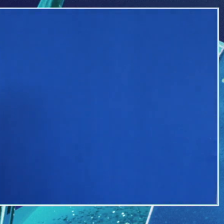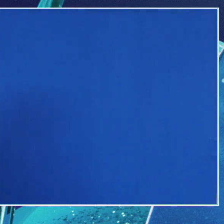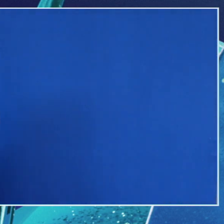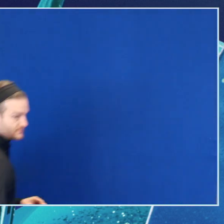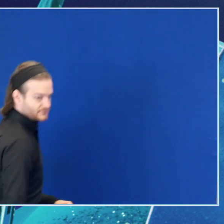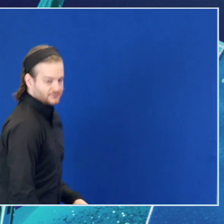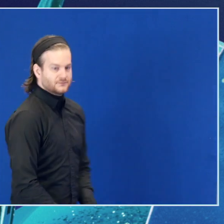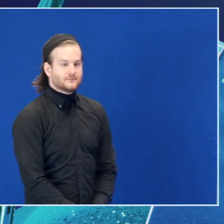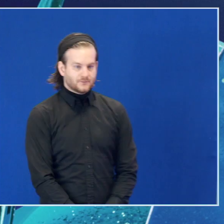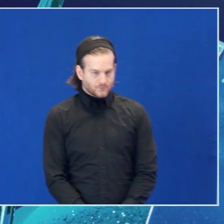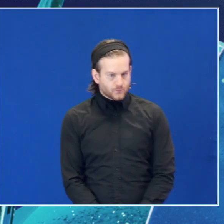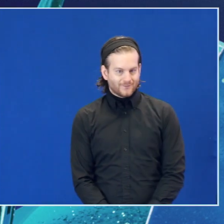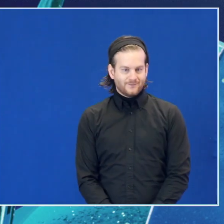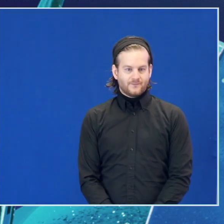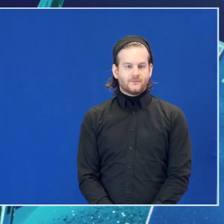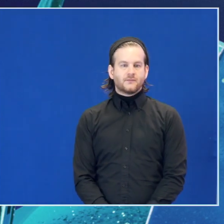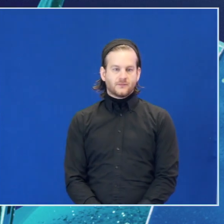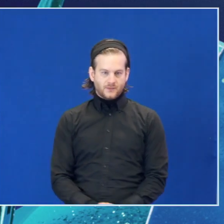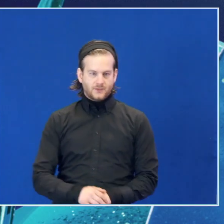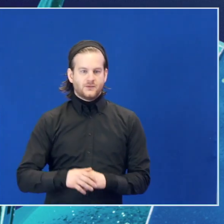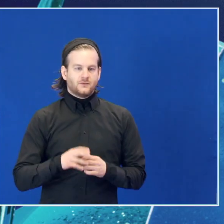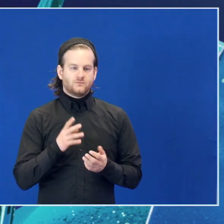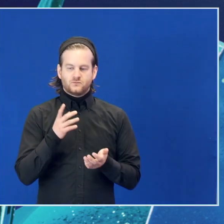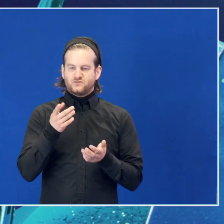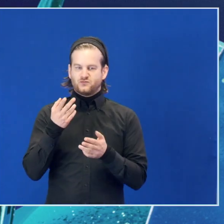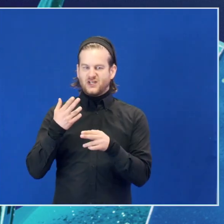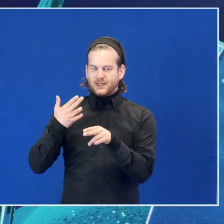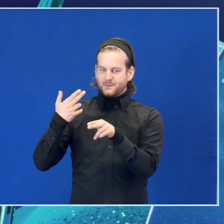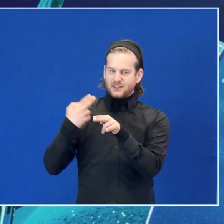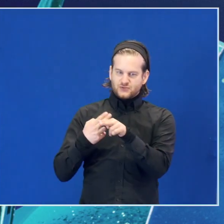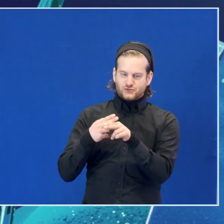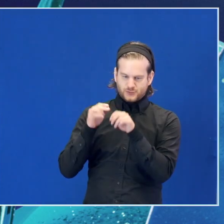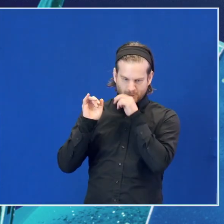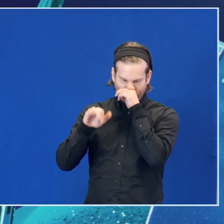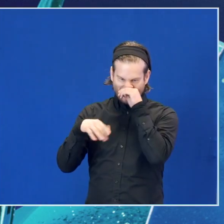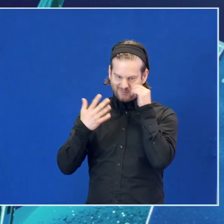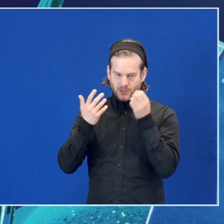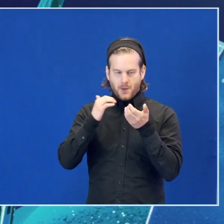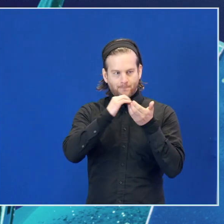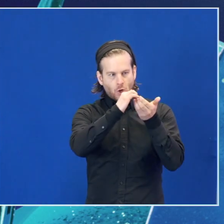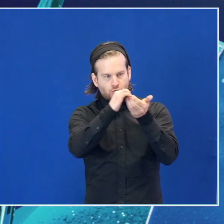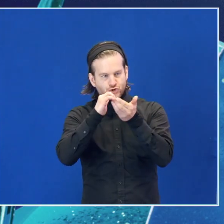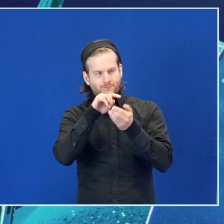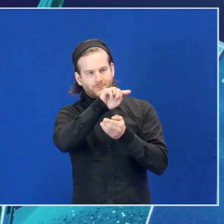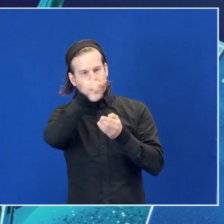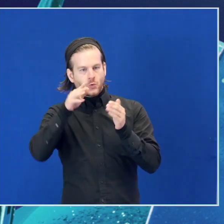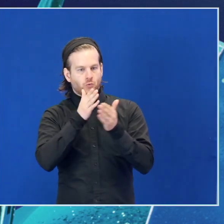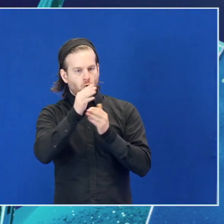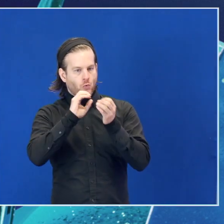across the organization. So we all have HR. We all have benefits. We all have accommodations. We all have learning and development.